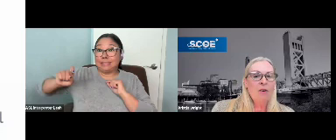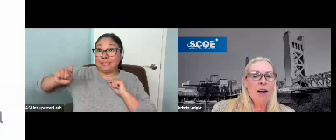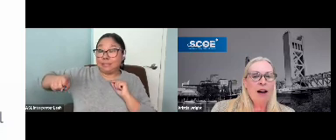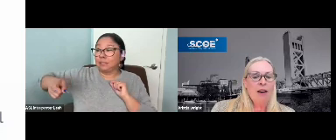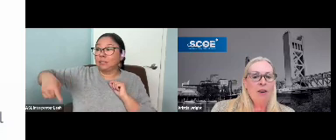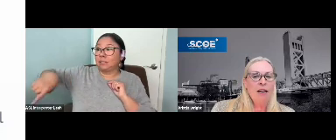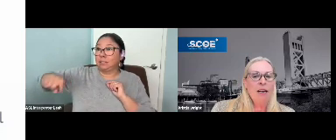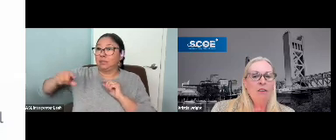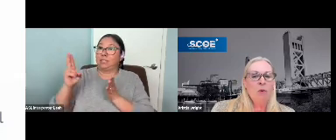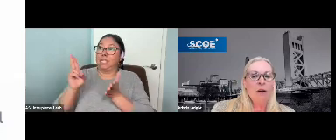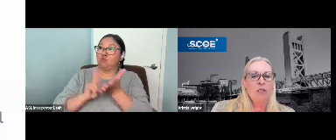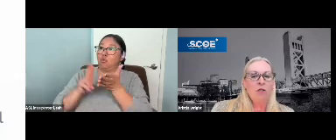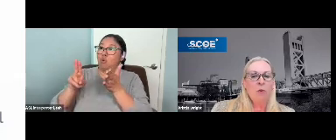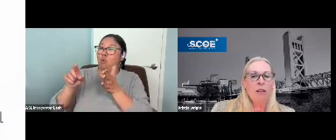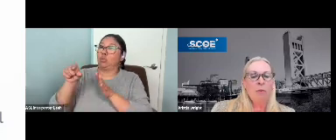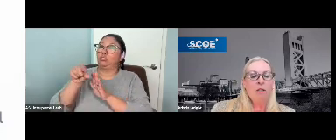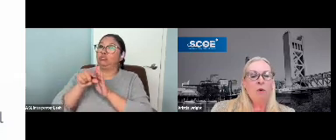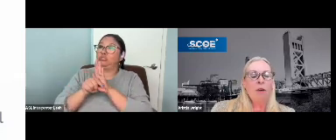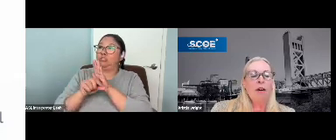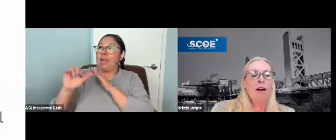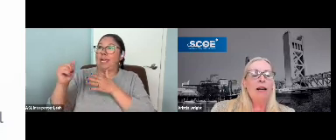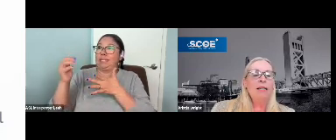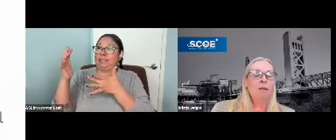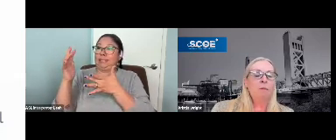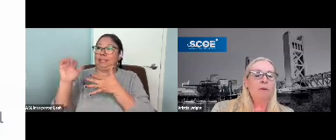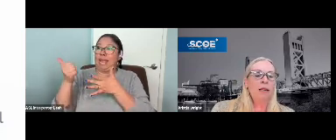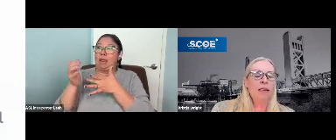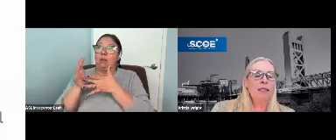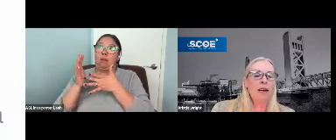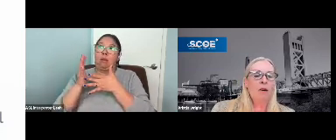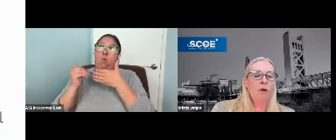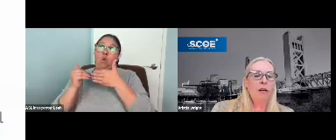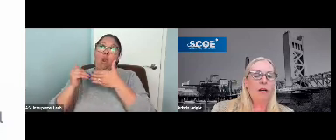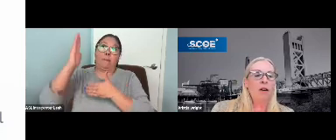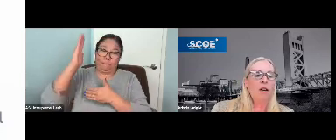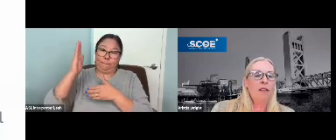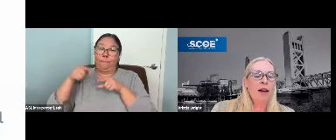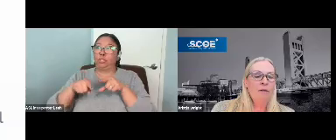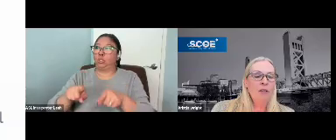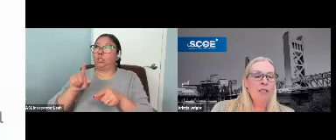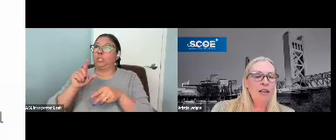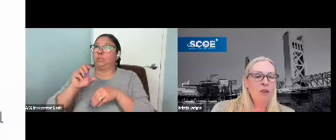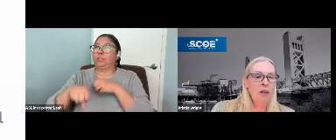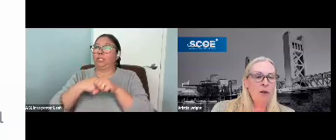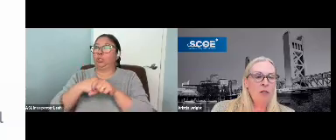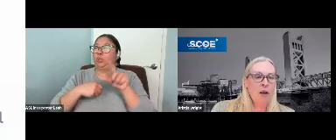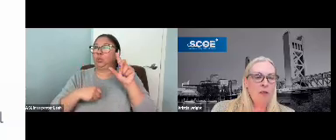10 or higher in the 22 -23 school year. And as I as I stated earlier, that first statute that you